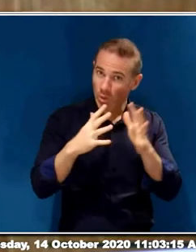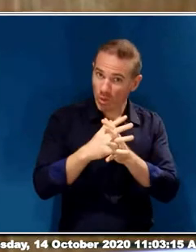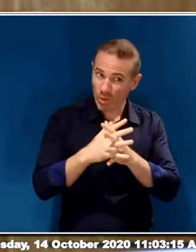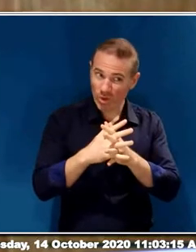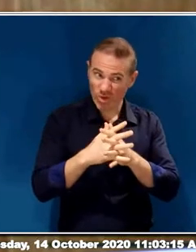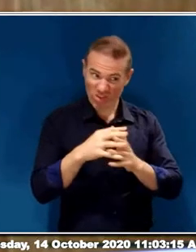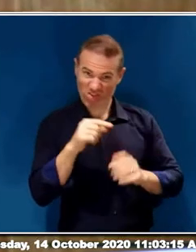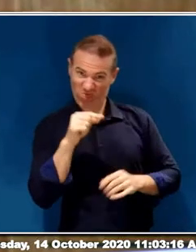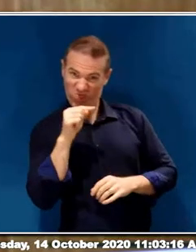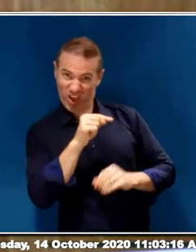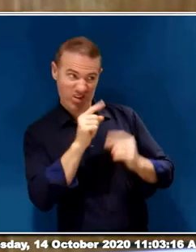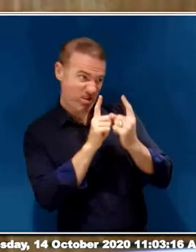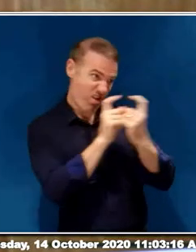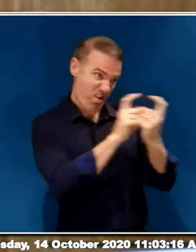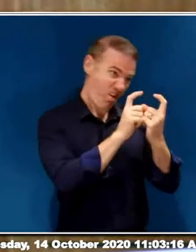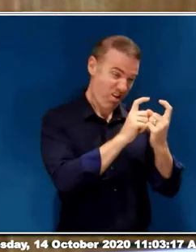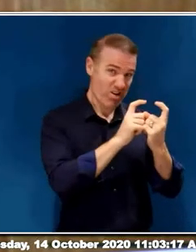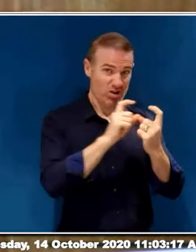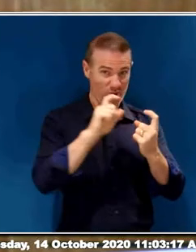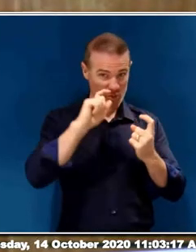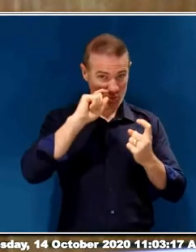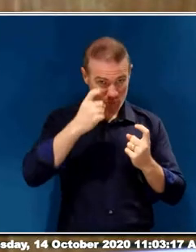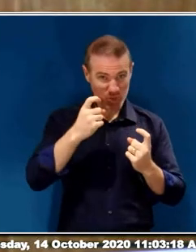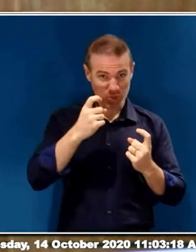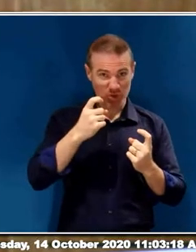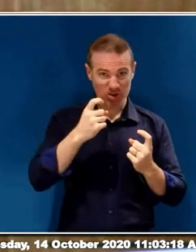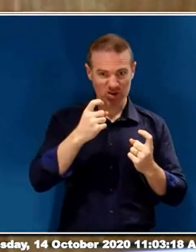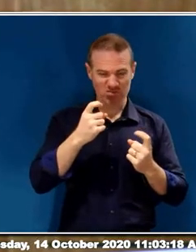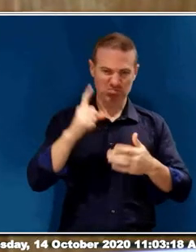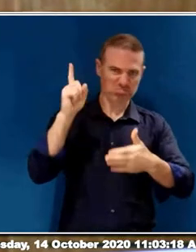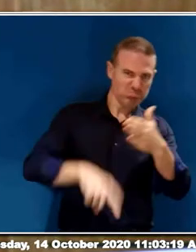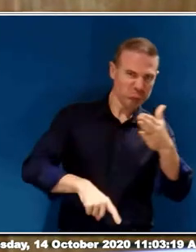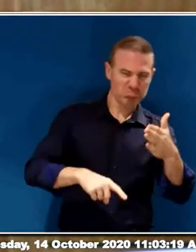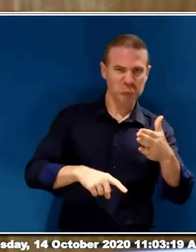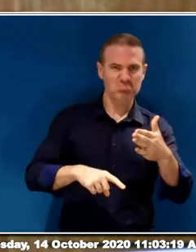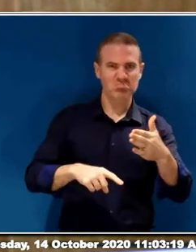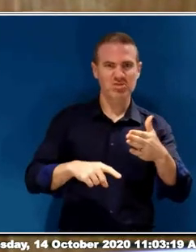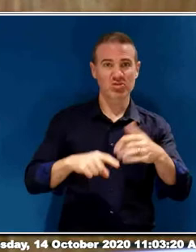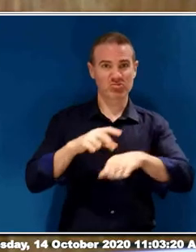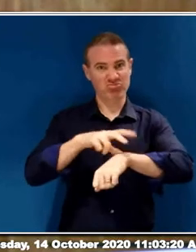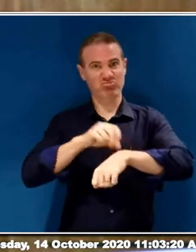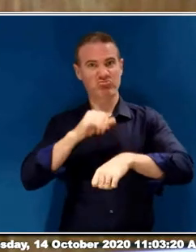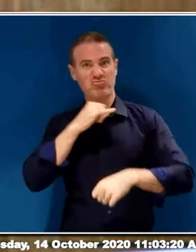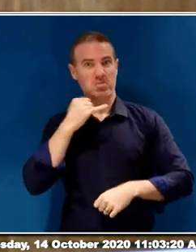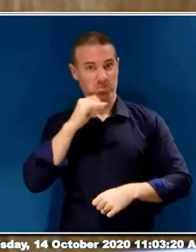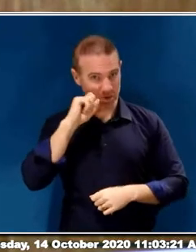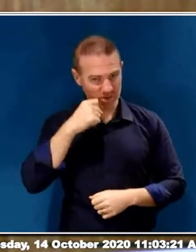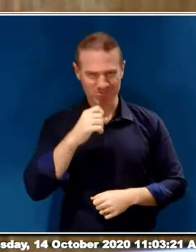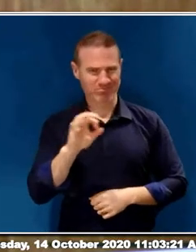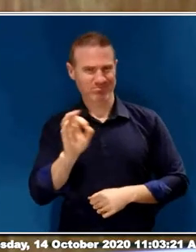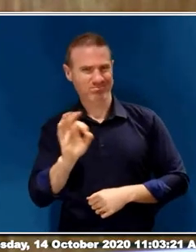Well, what had happened on that occasion? So he had a student that had been antagonising him,